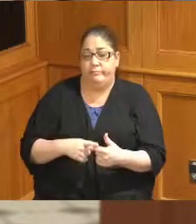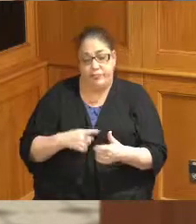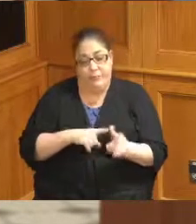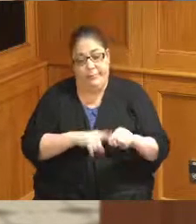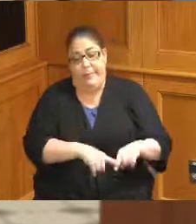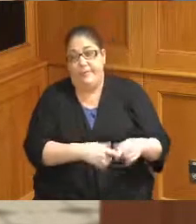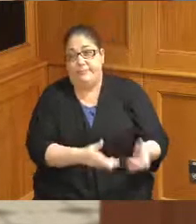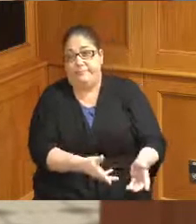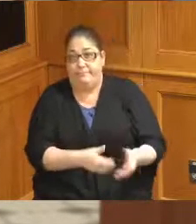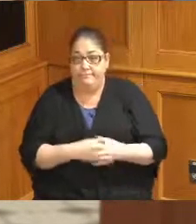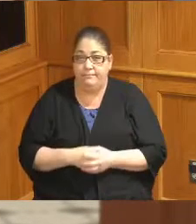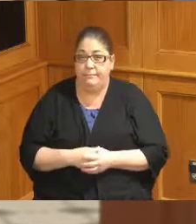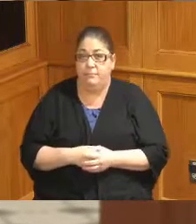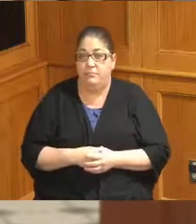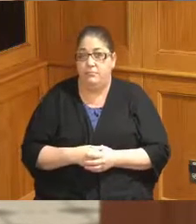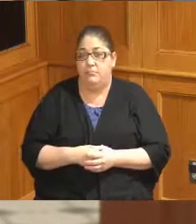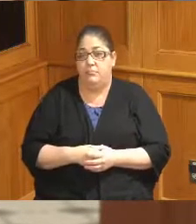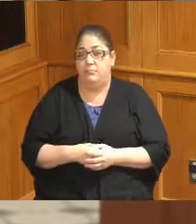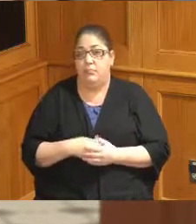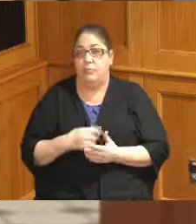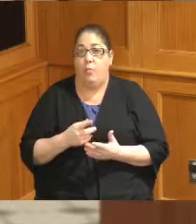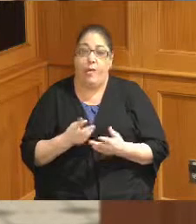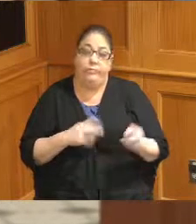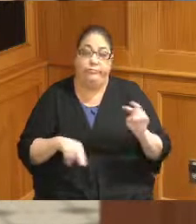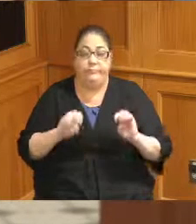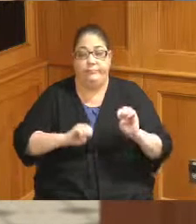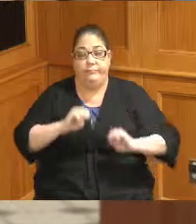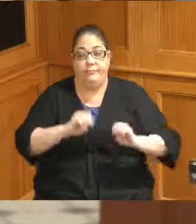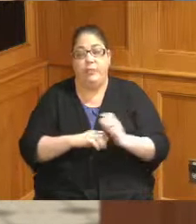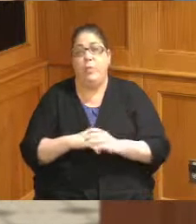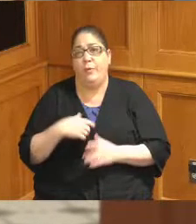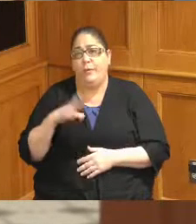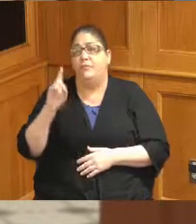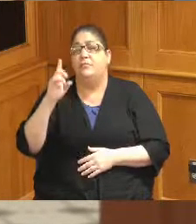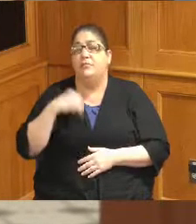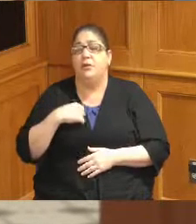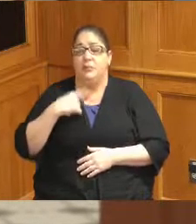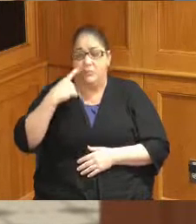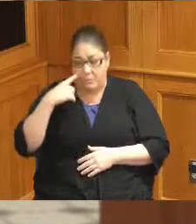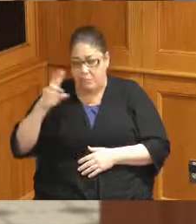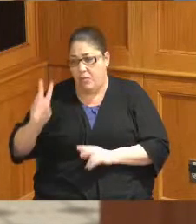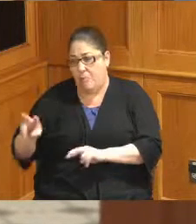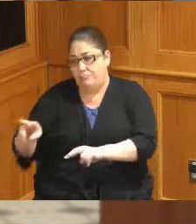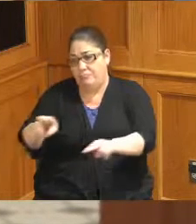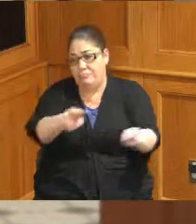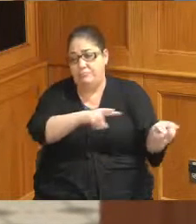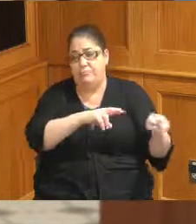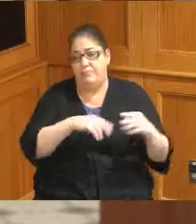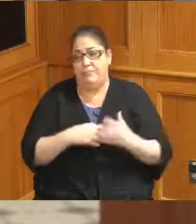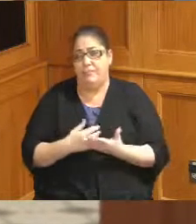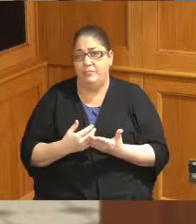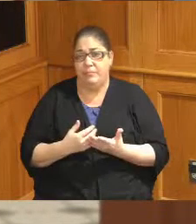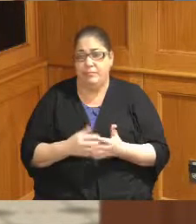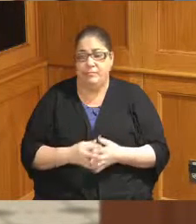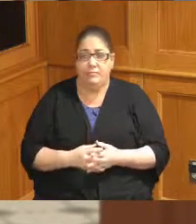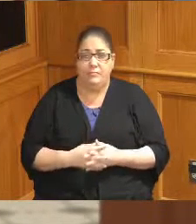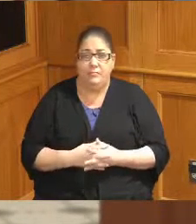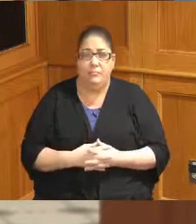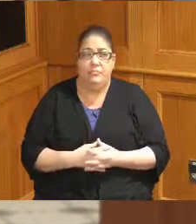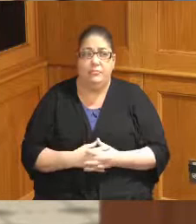course the needs of the community and we've done an assessment out there Bruce McLean